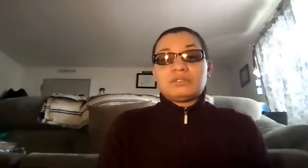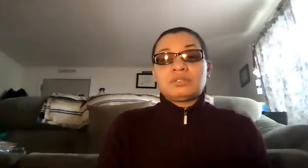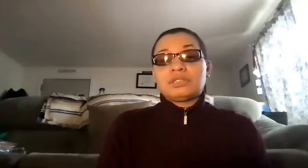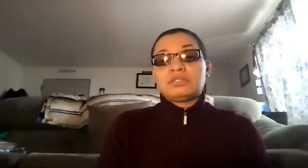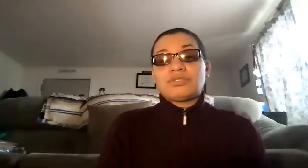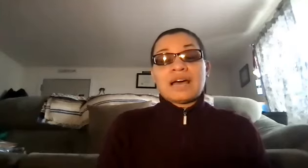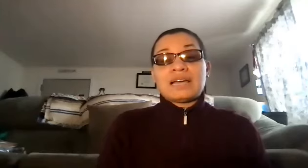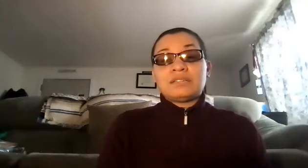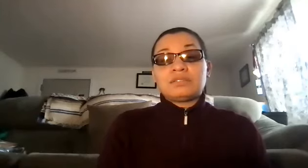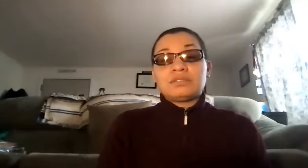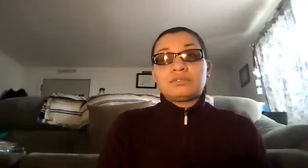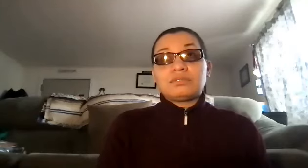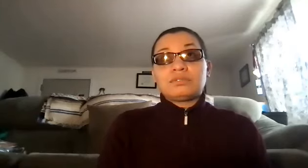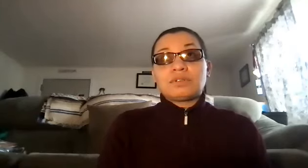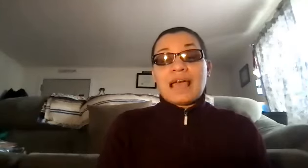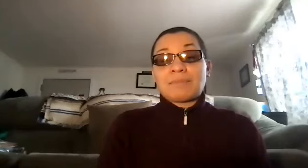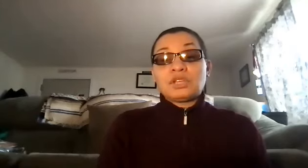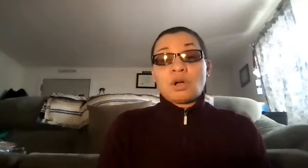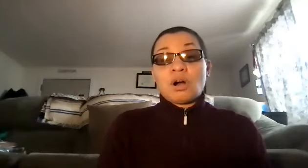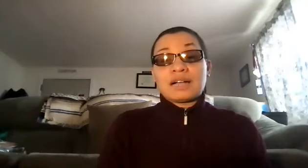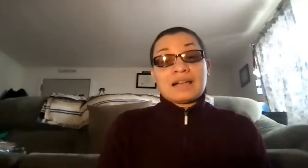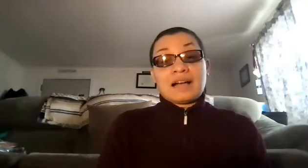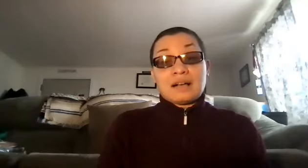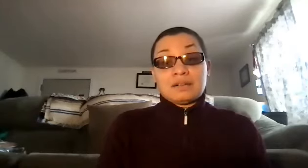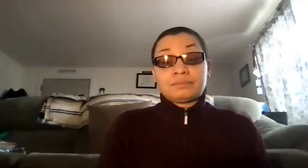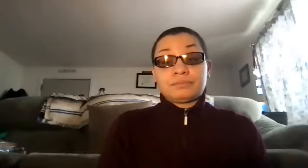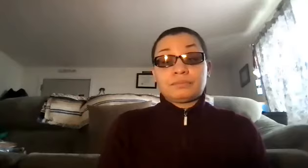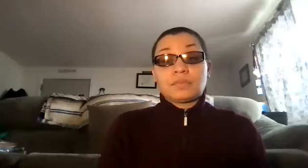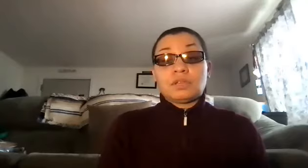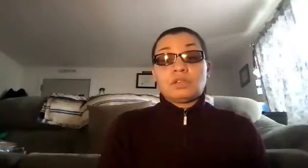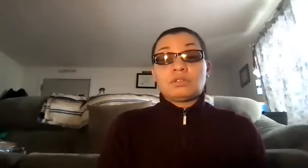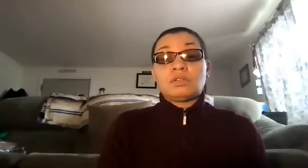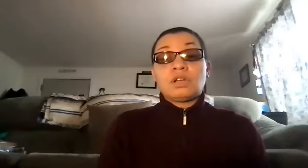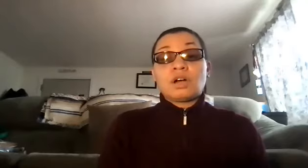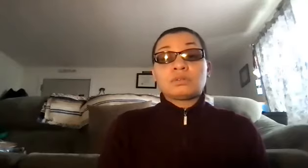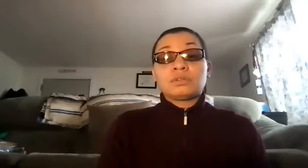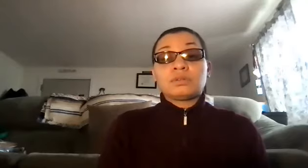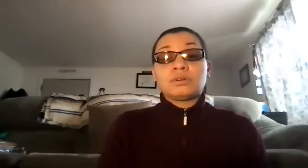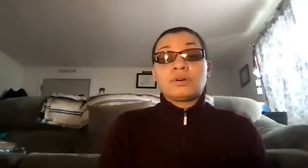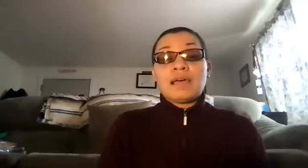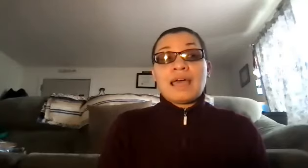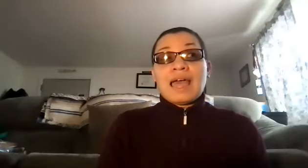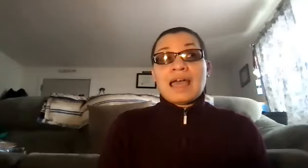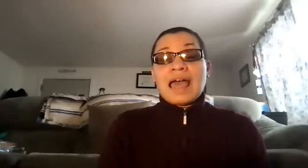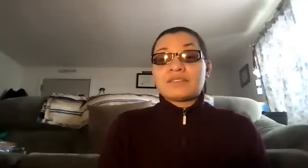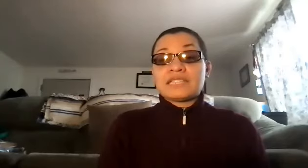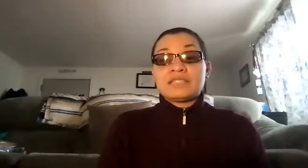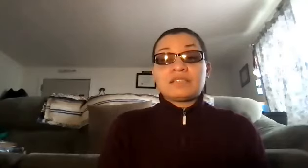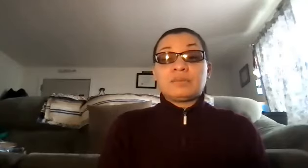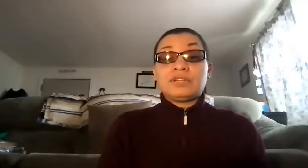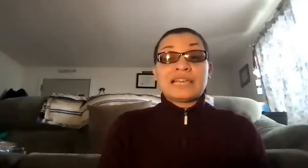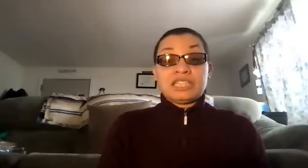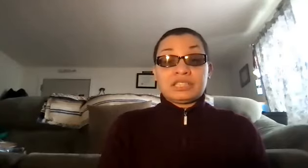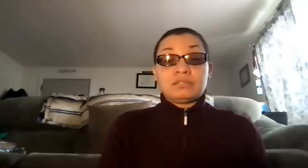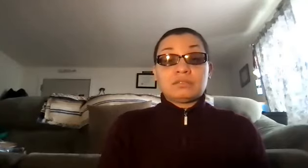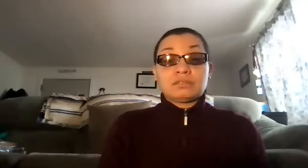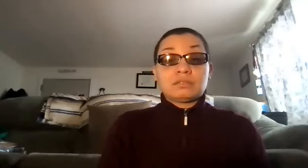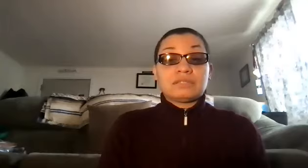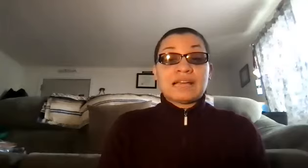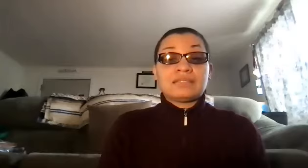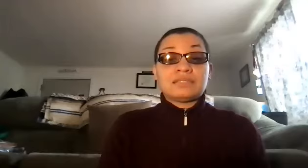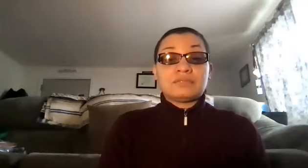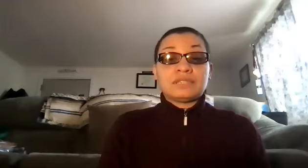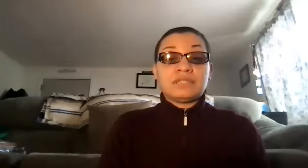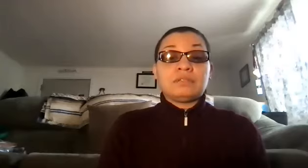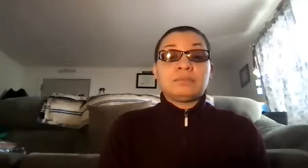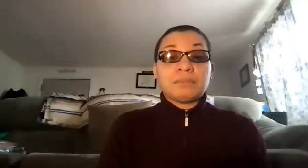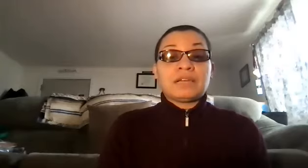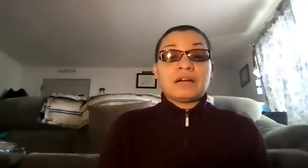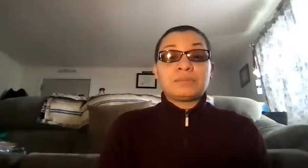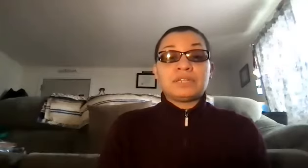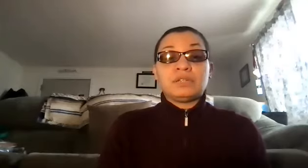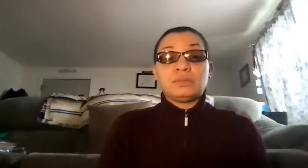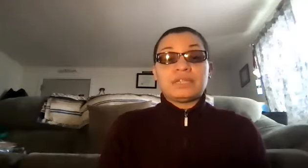you can try captioncall.com you can go to harris communication that is a really big company yes